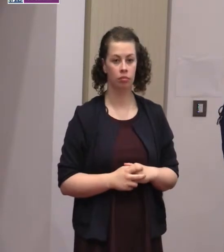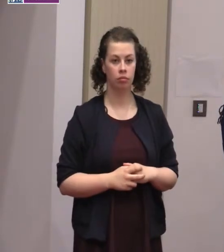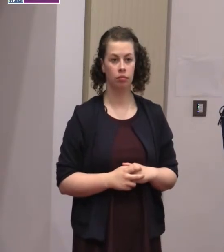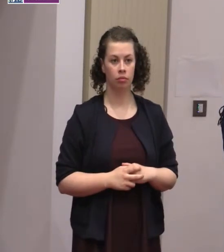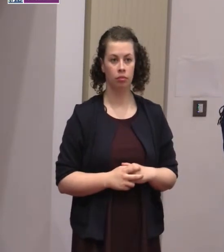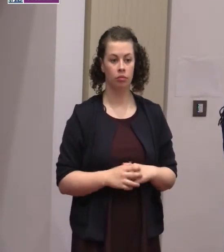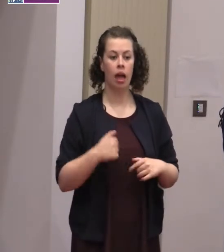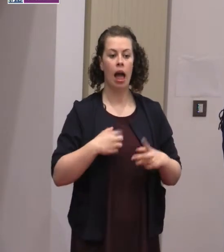three ways.